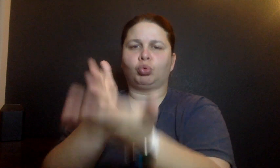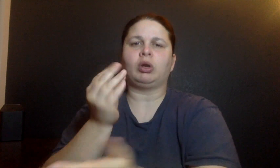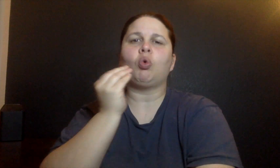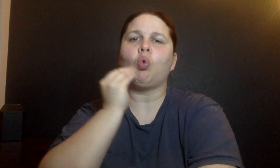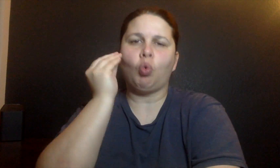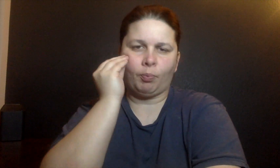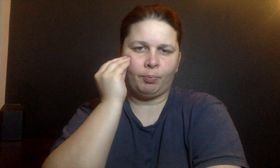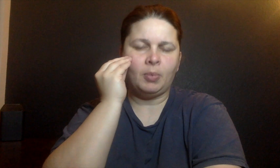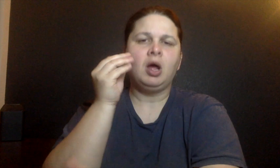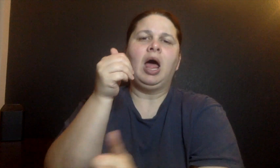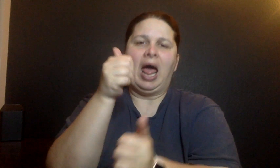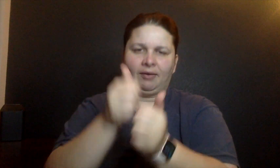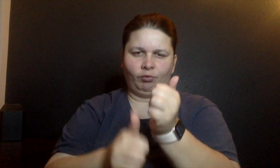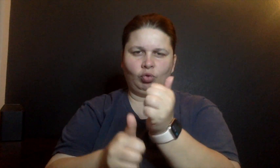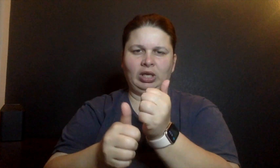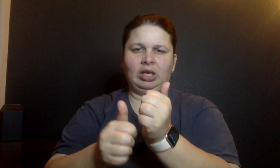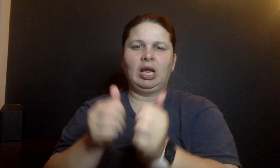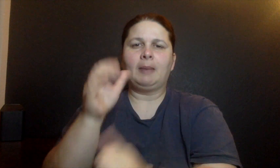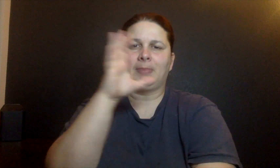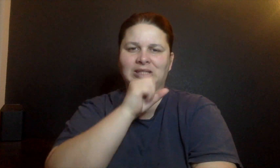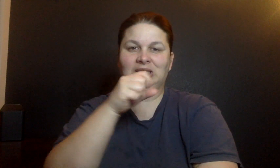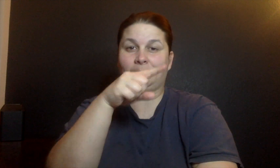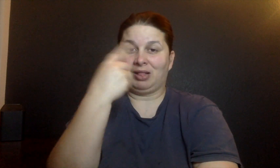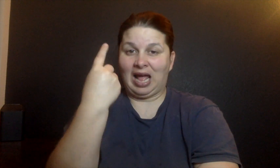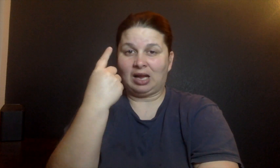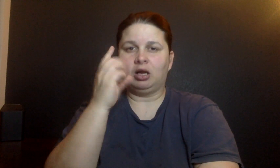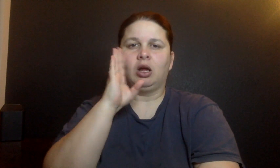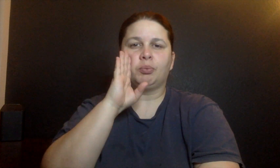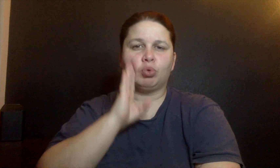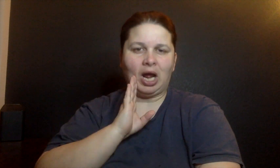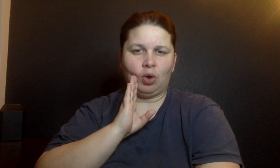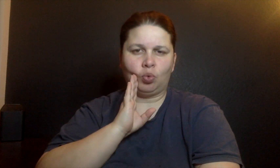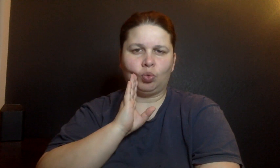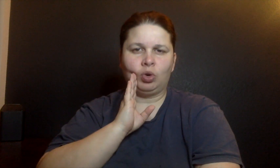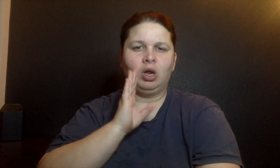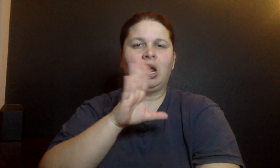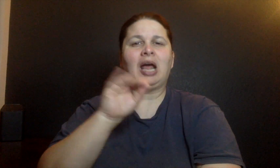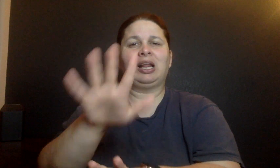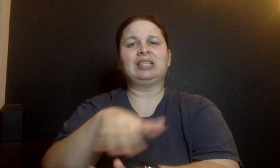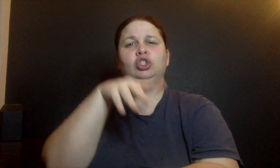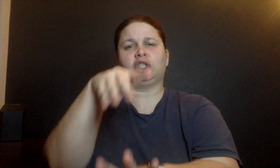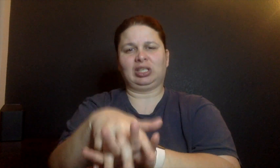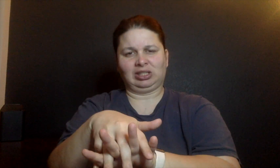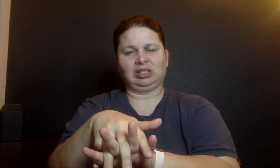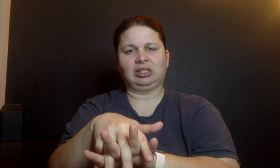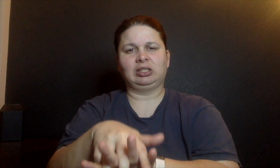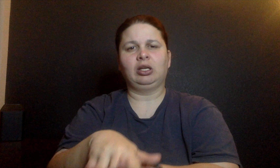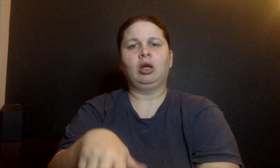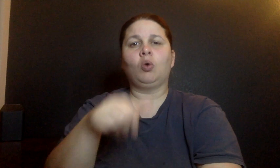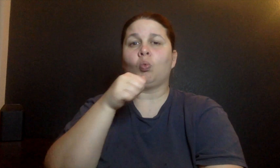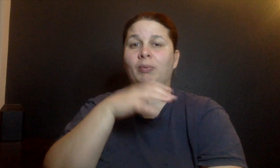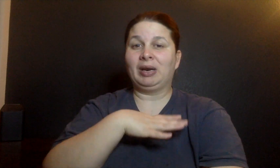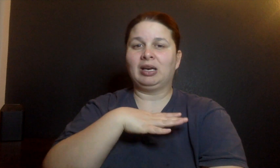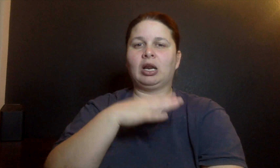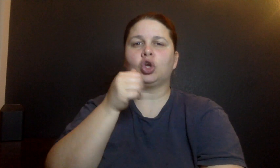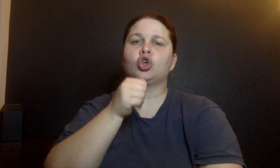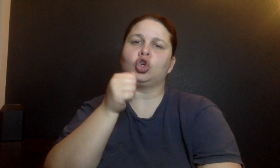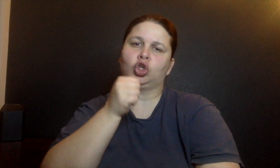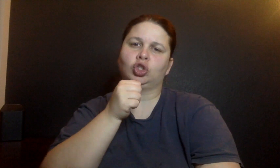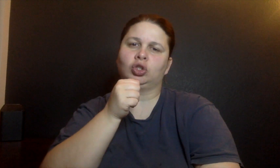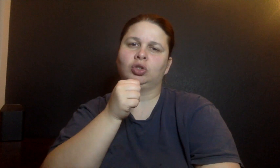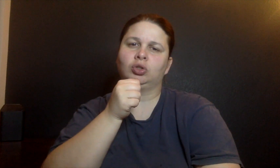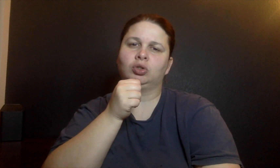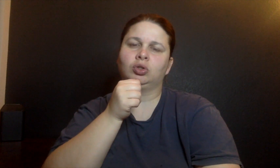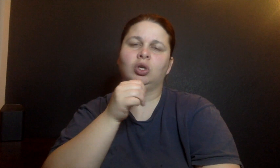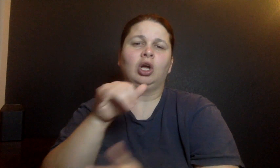home every single missing Black, Brown, and Indigenous girls and women